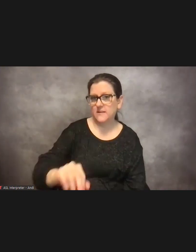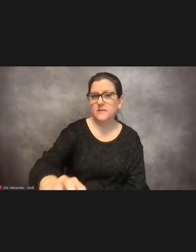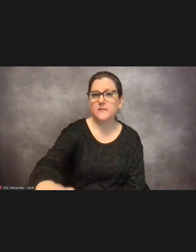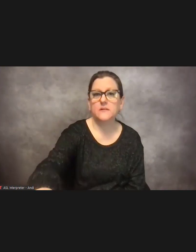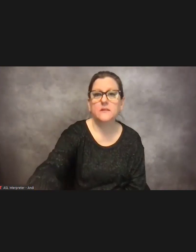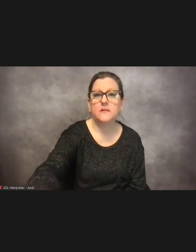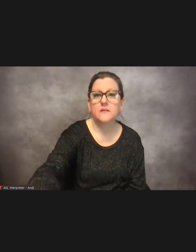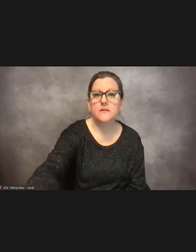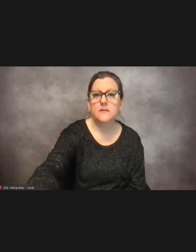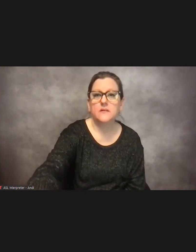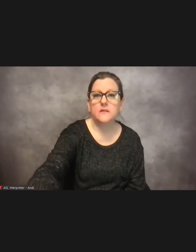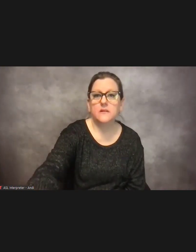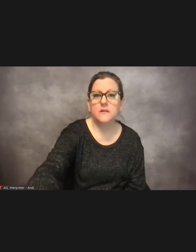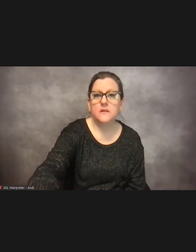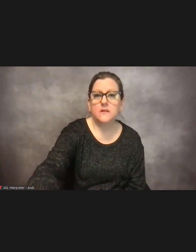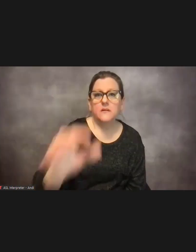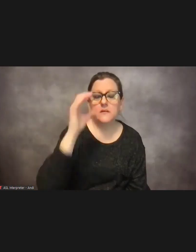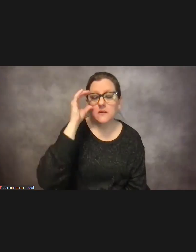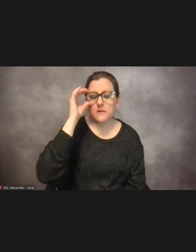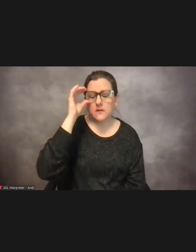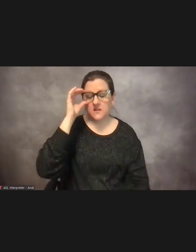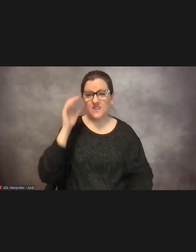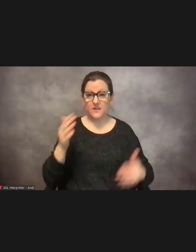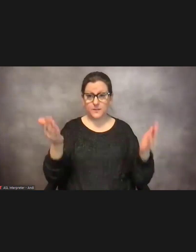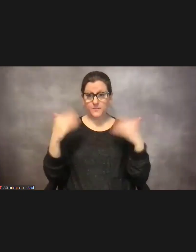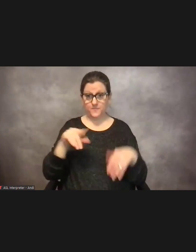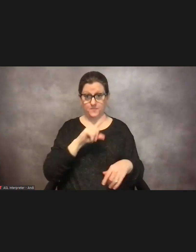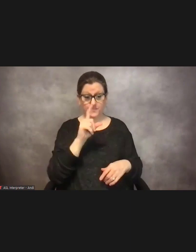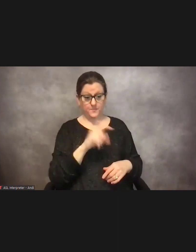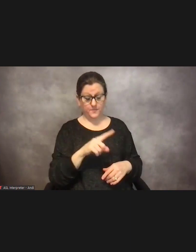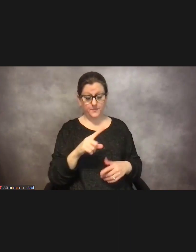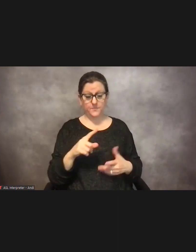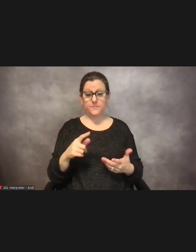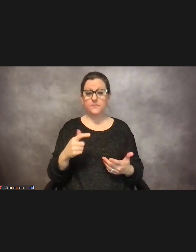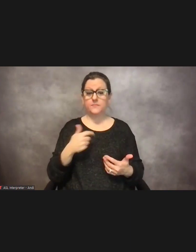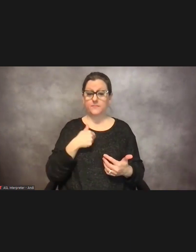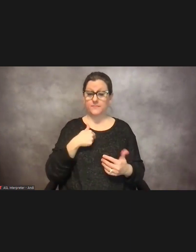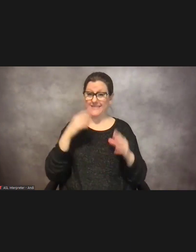backup method or strategy ready.>>: The next question is